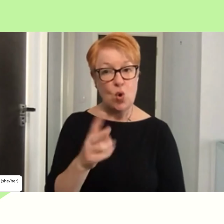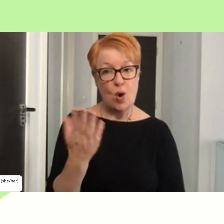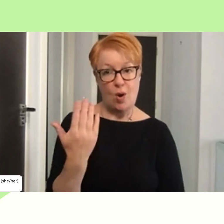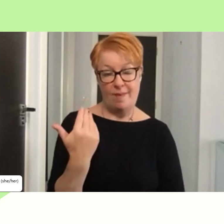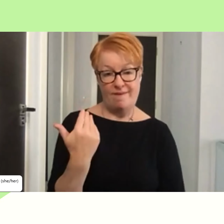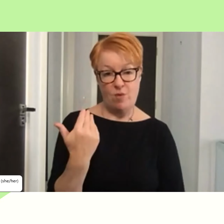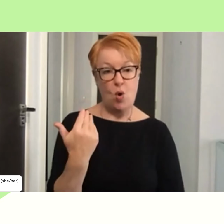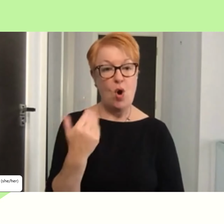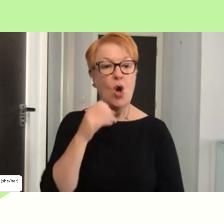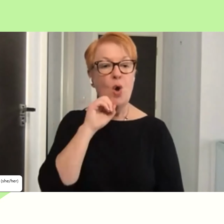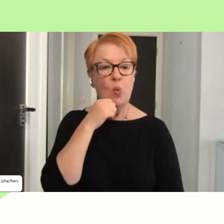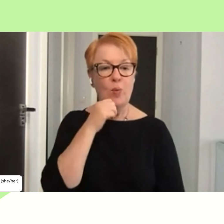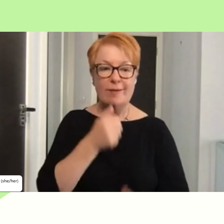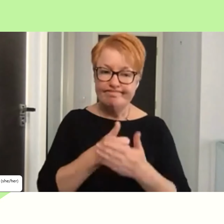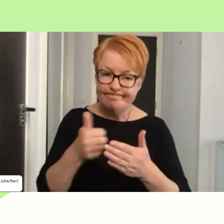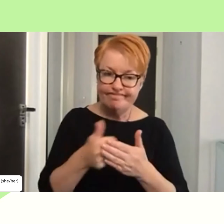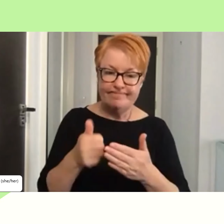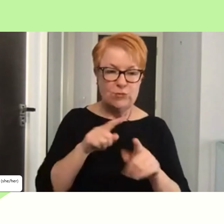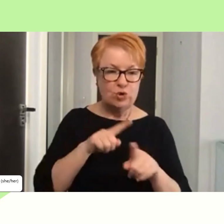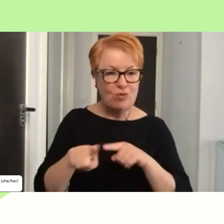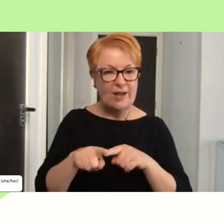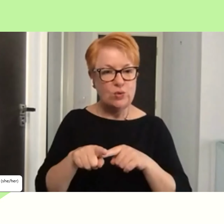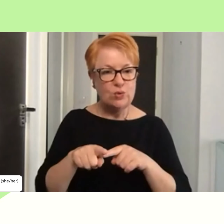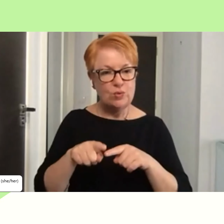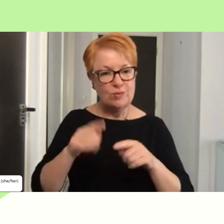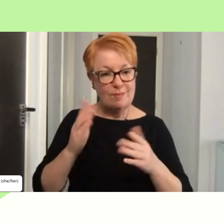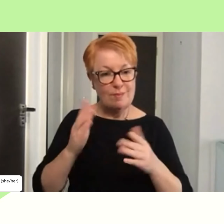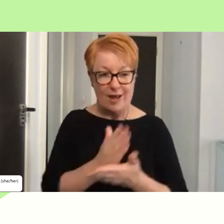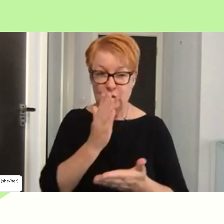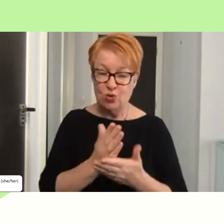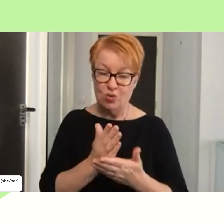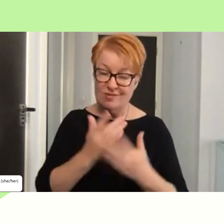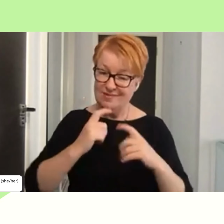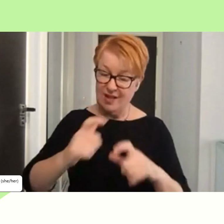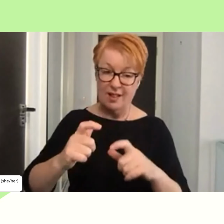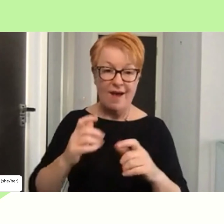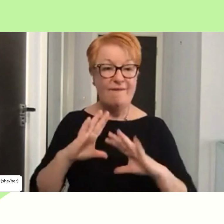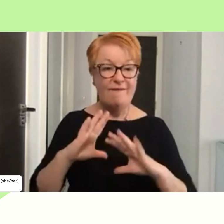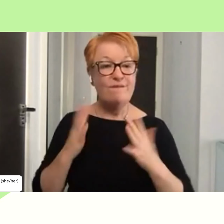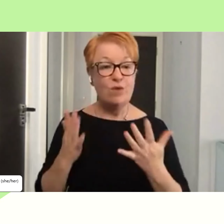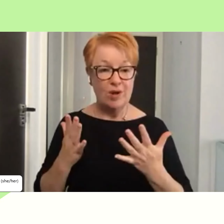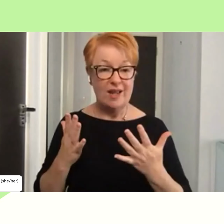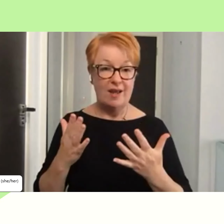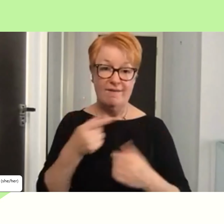we are endeavouring to keep the ‘Constellations’ programme free for participants and event attendees.